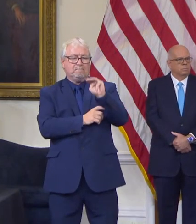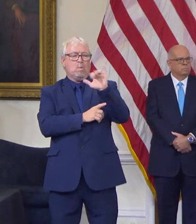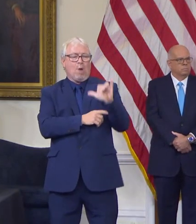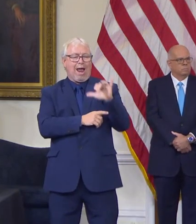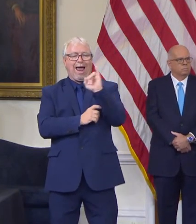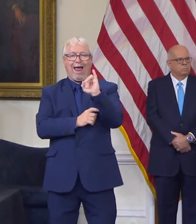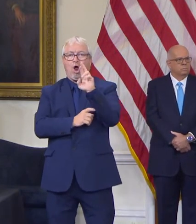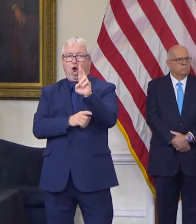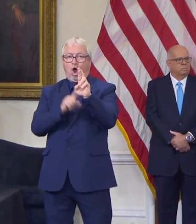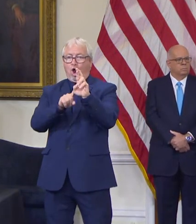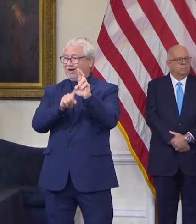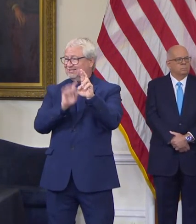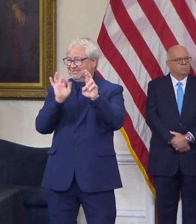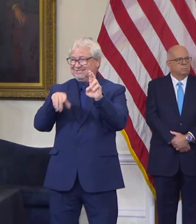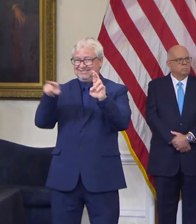it through My IR